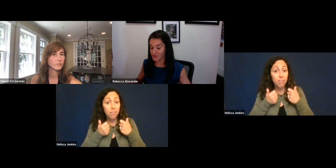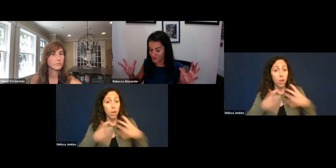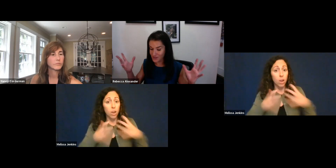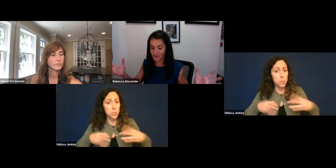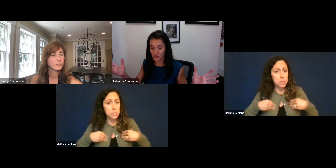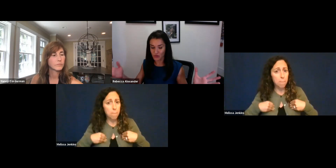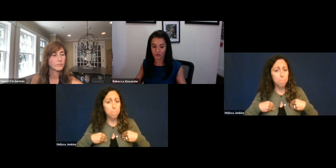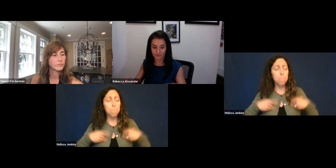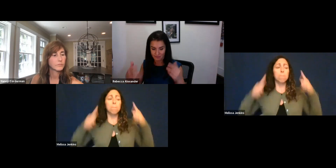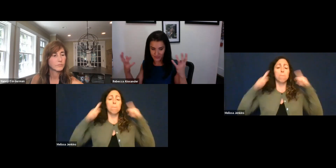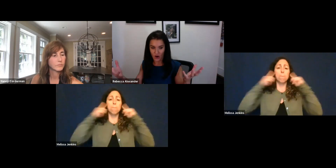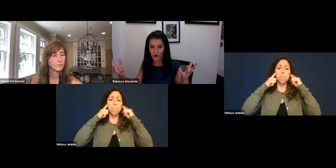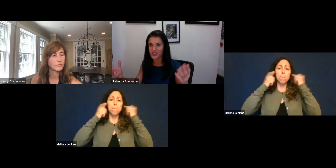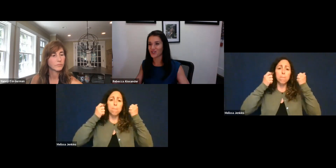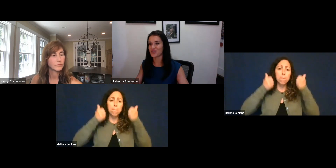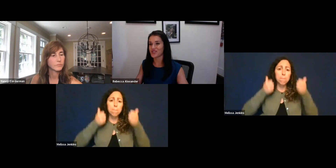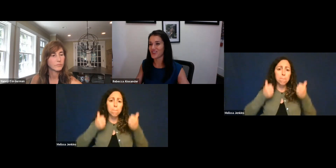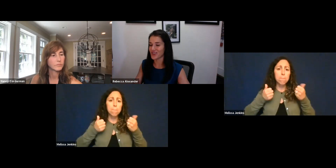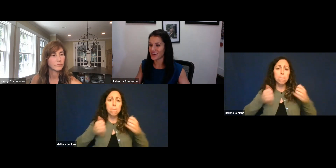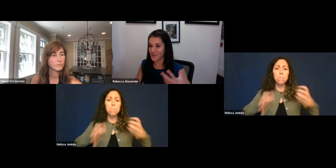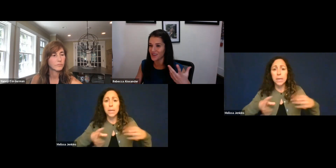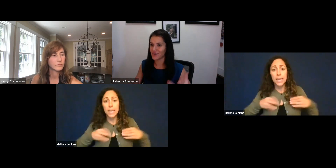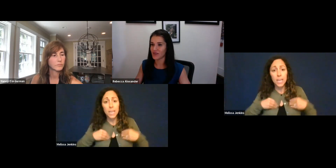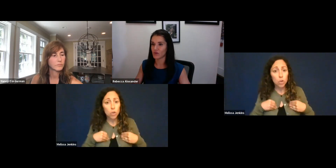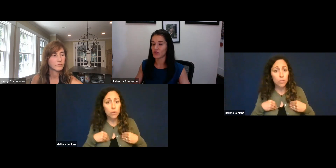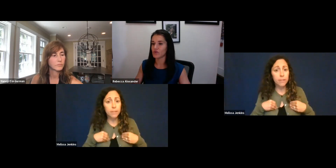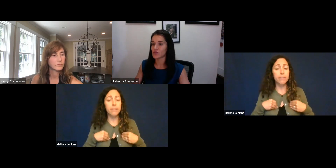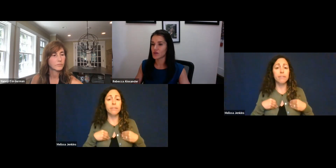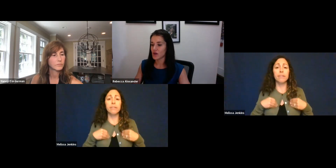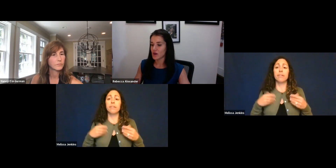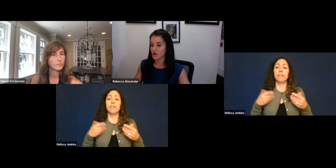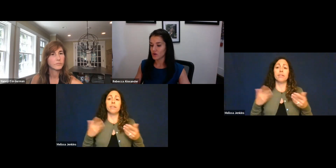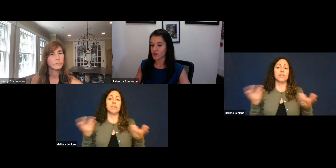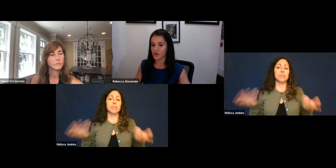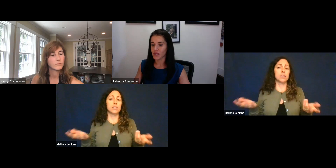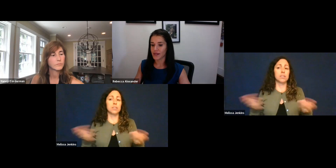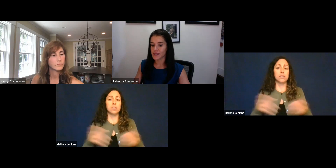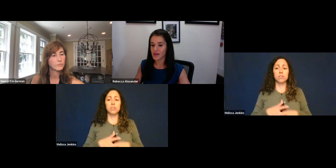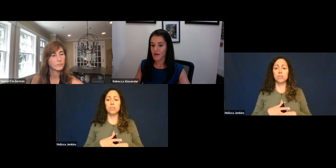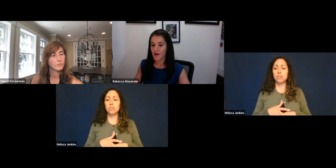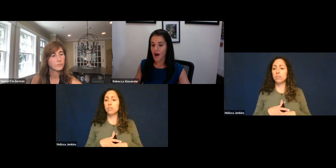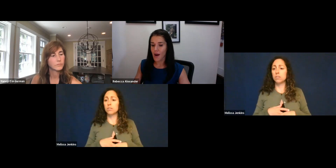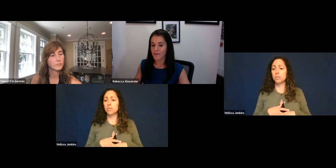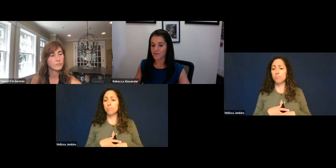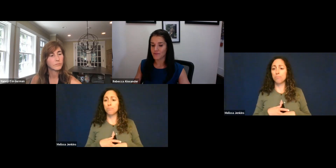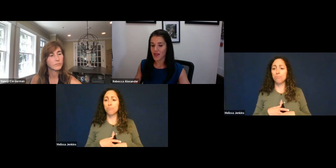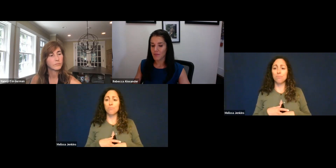If you are still losing hearing and don't use cochlear implants.